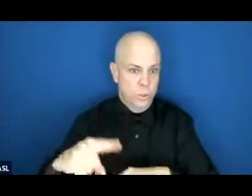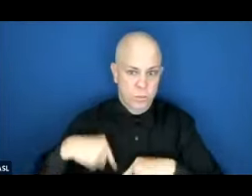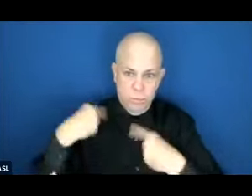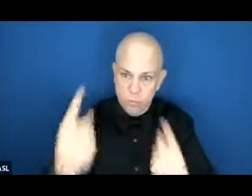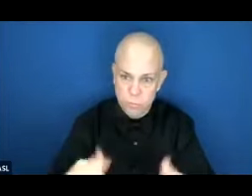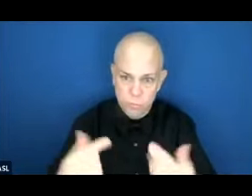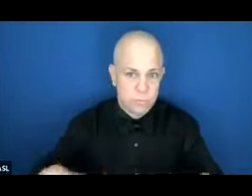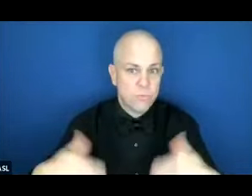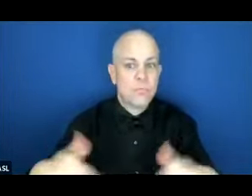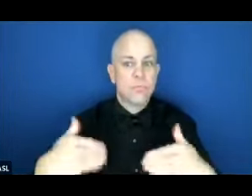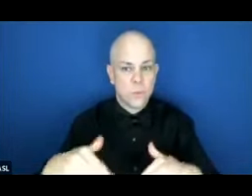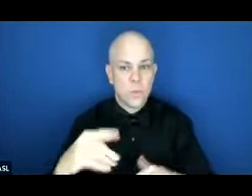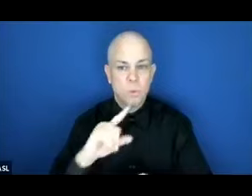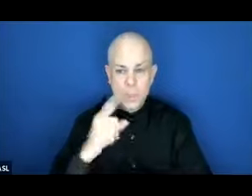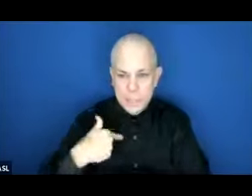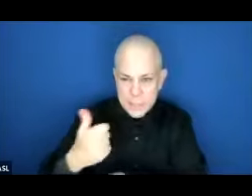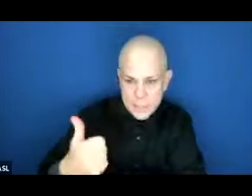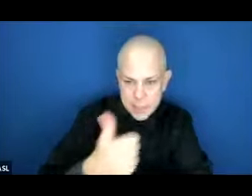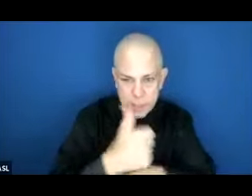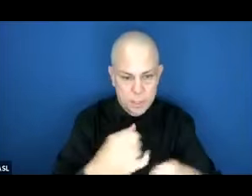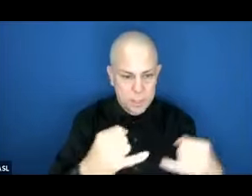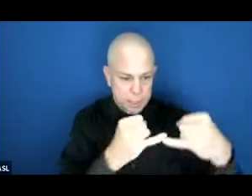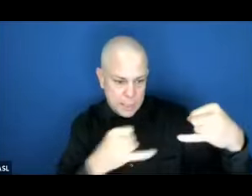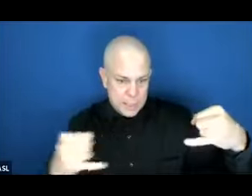over 700 strong so we've got what we need